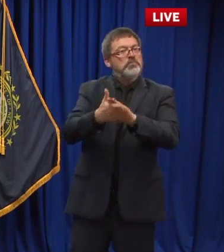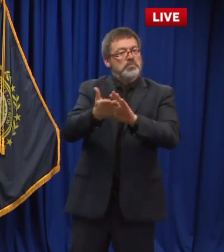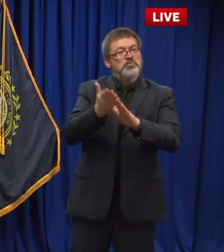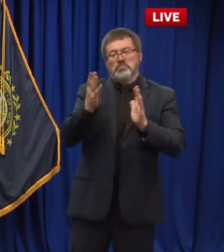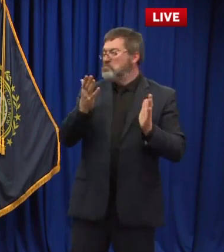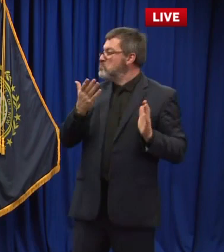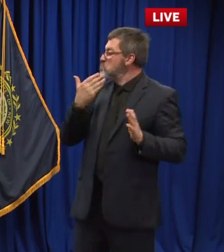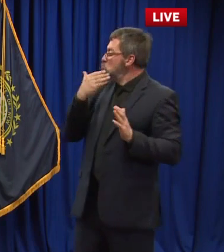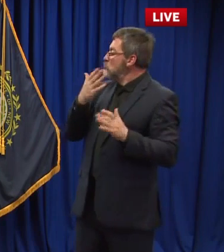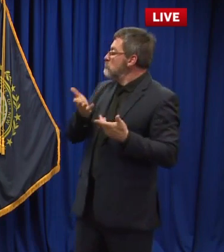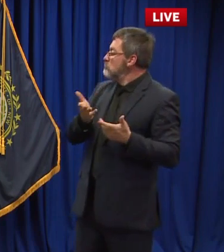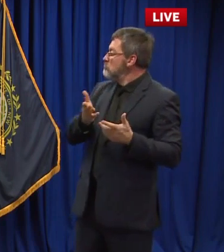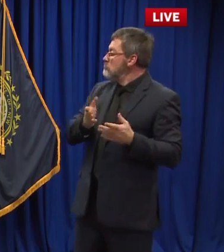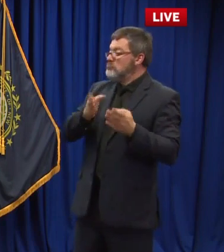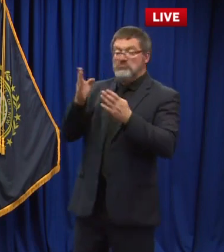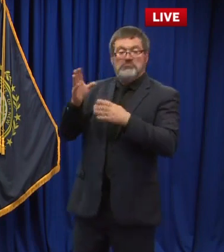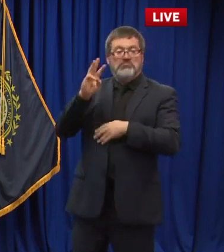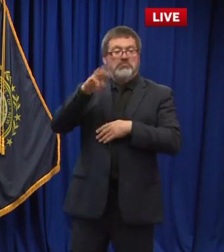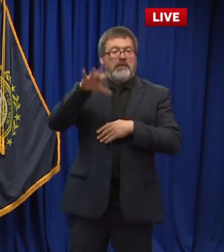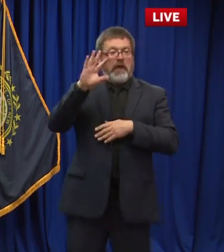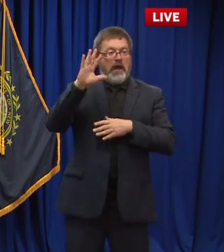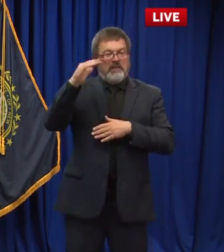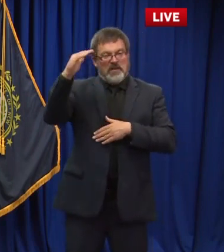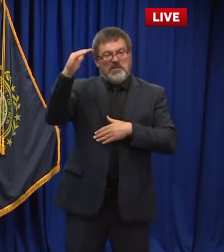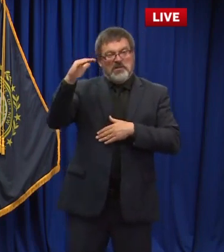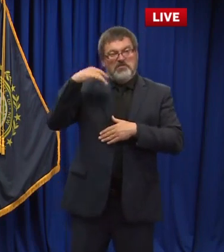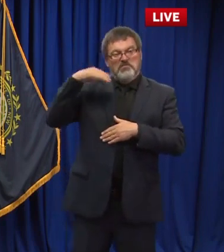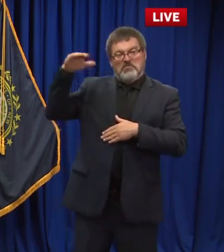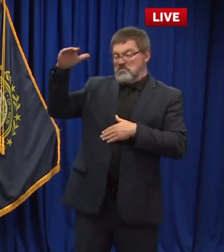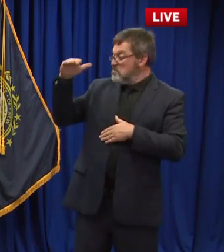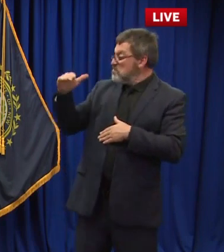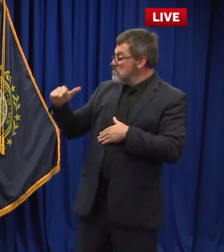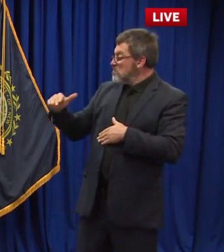THEY HAVE COME BACK AT ANOTHER 6.5% ON TOP OF THAT.